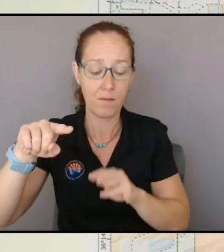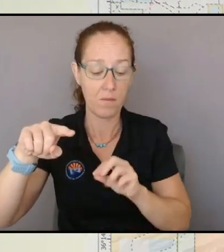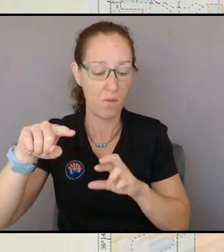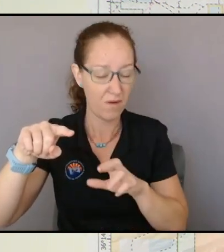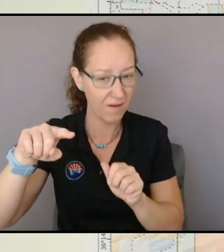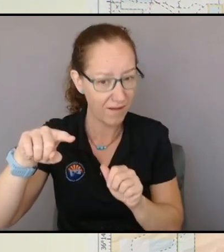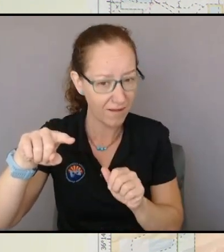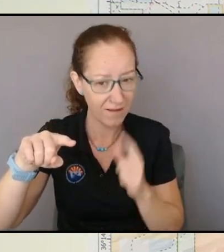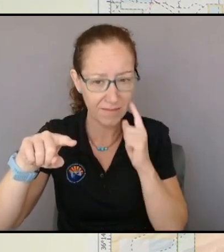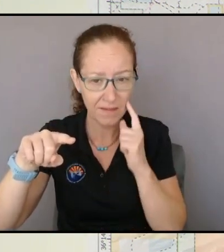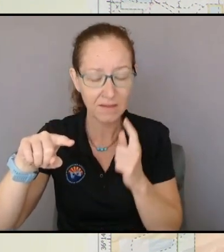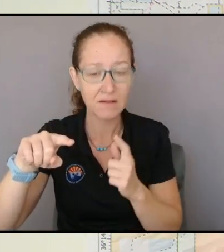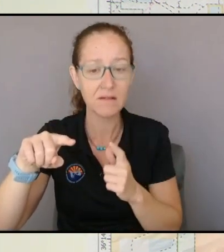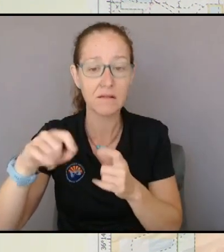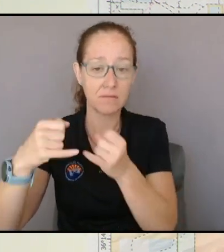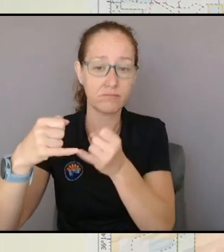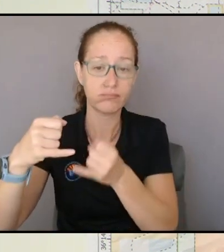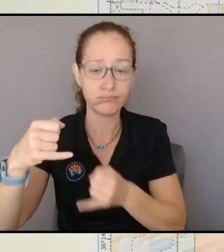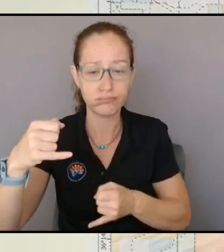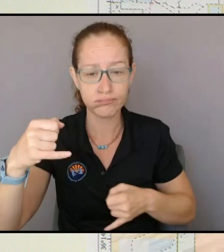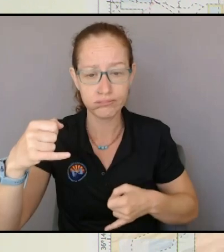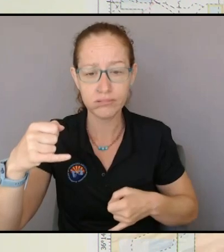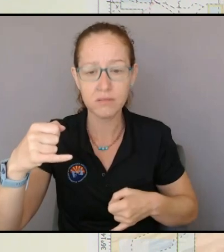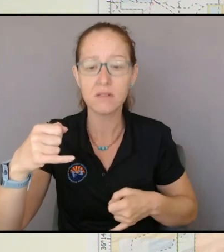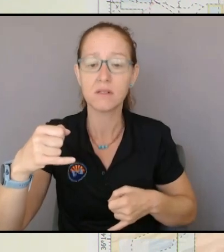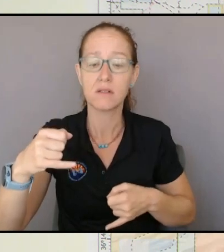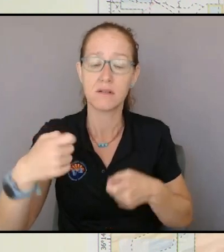everything to lessen to the absolute maximum extent